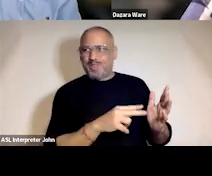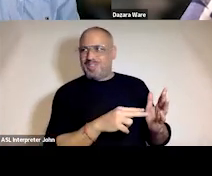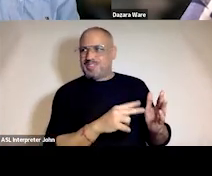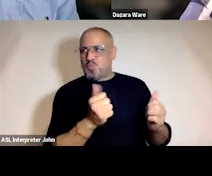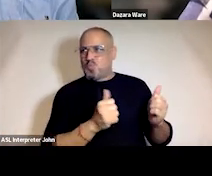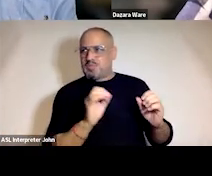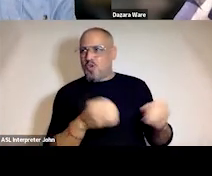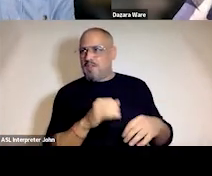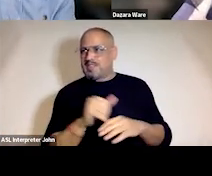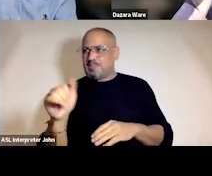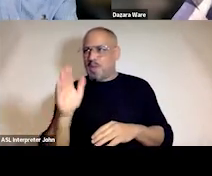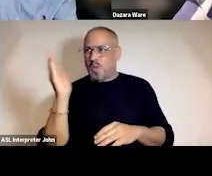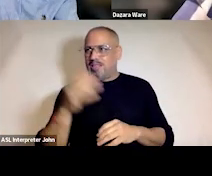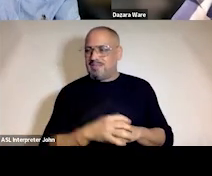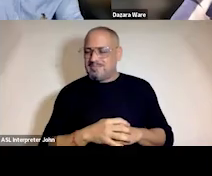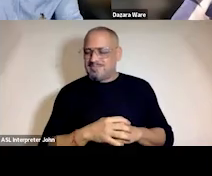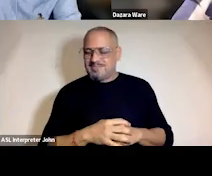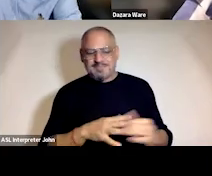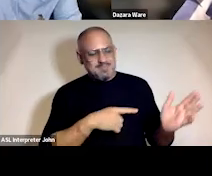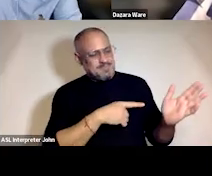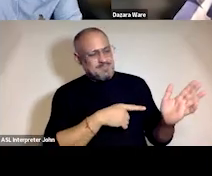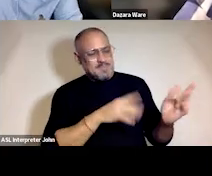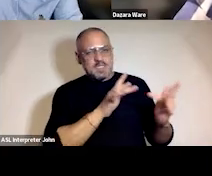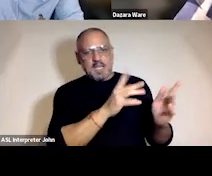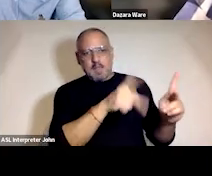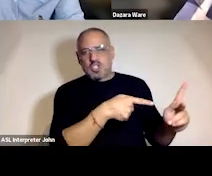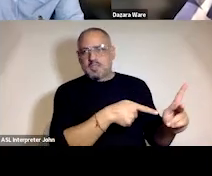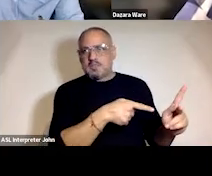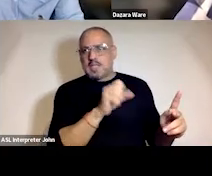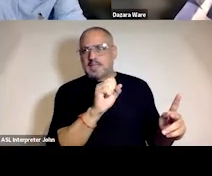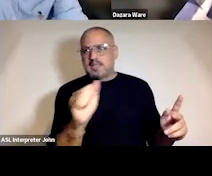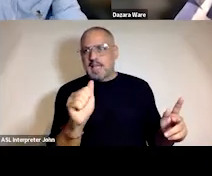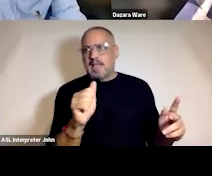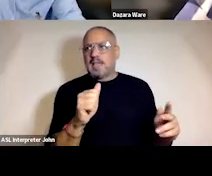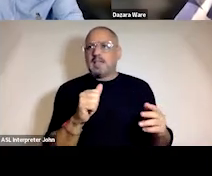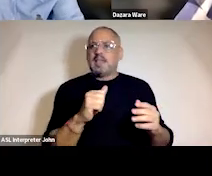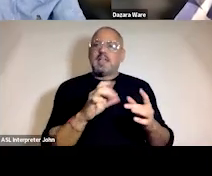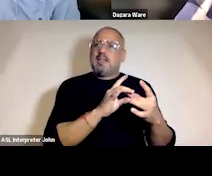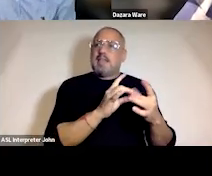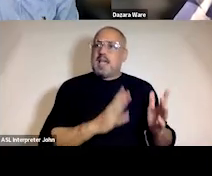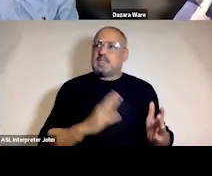you're going to be submitting applications to, reach out to that SSA SOAR liaison to introduce yourself